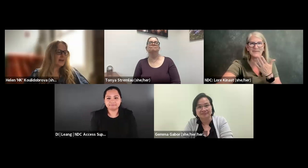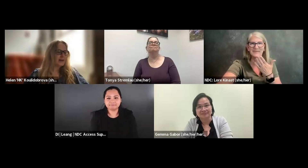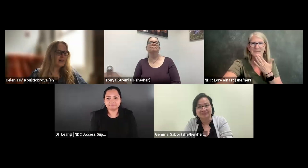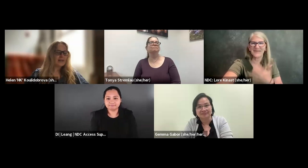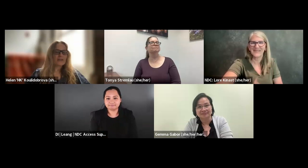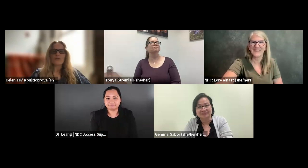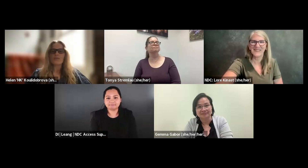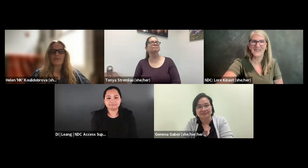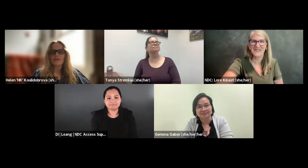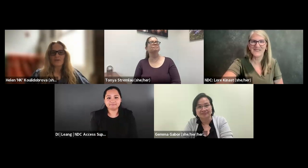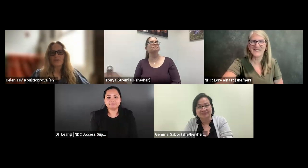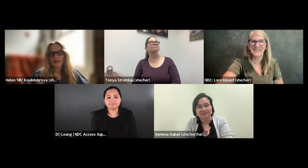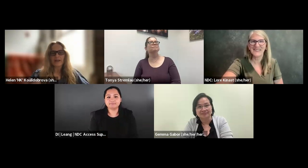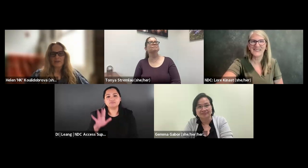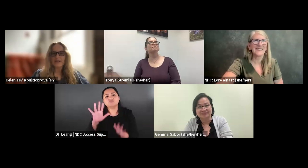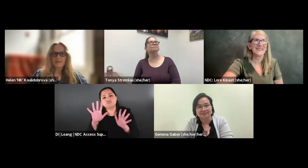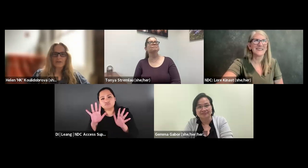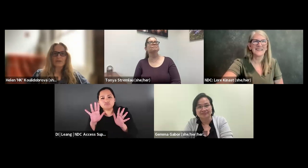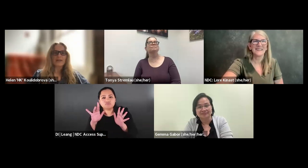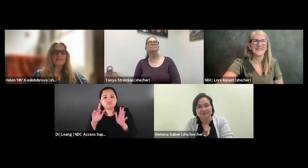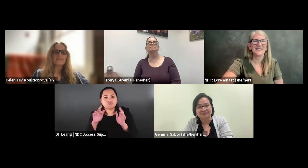an associate professor of applied linguistics, I should say.